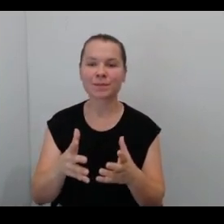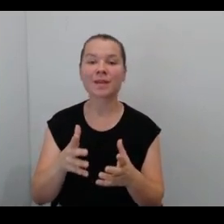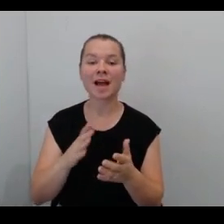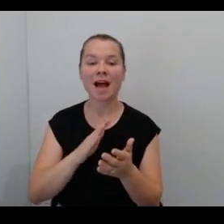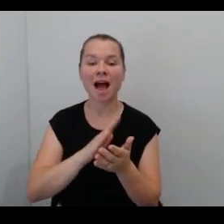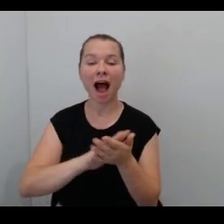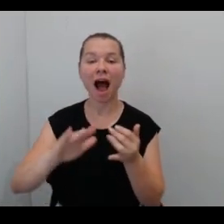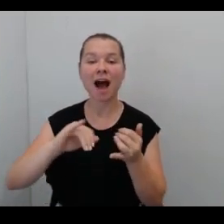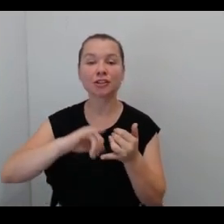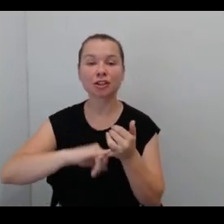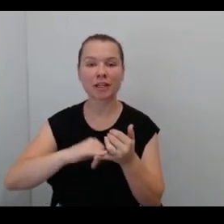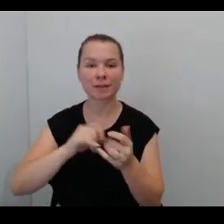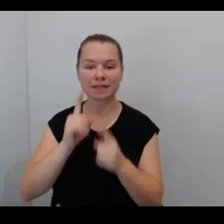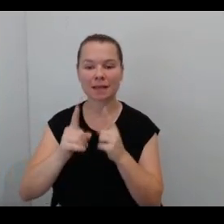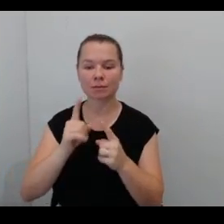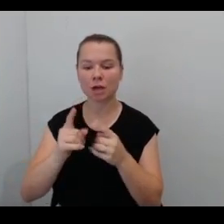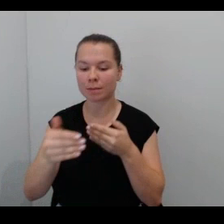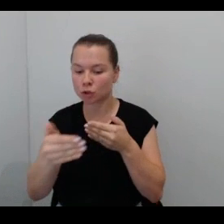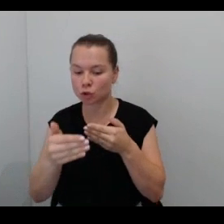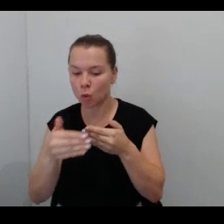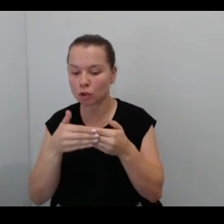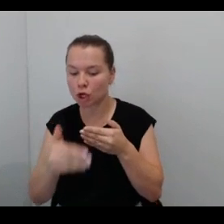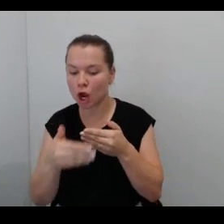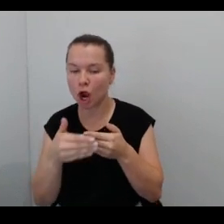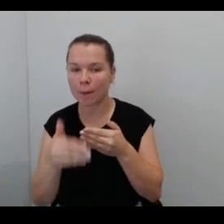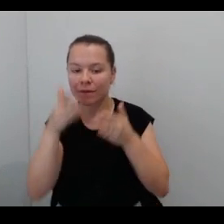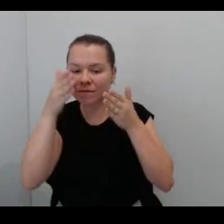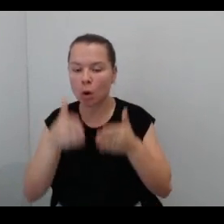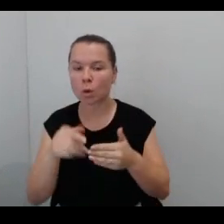it? Absolutely. Does that always fix our client's problem?